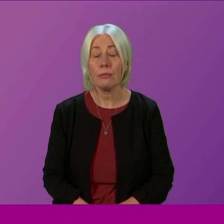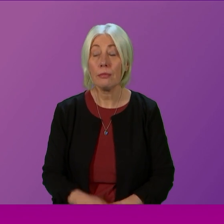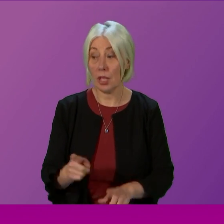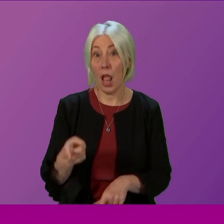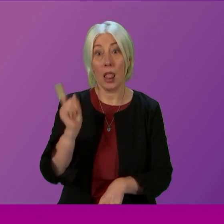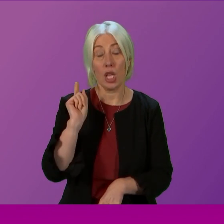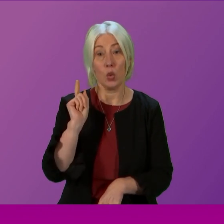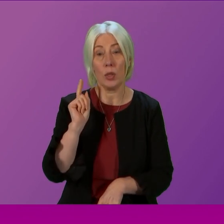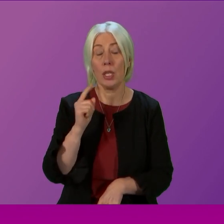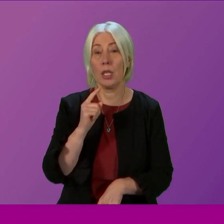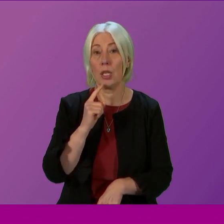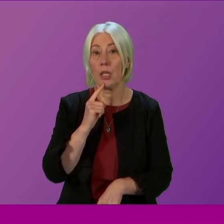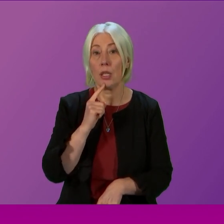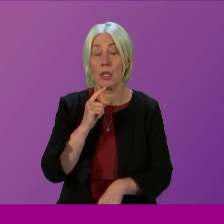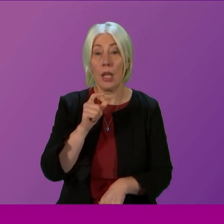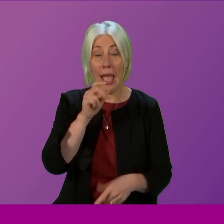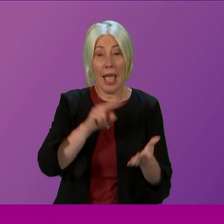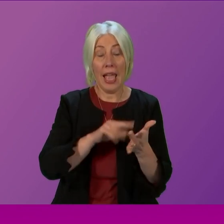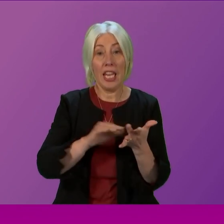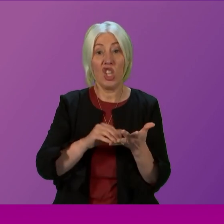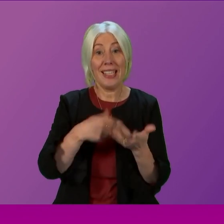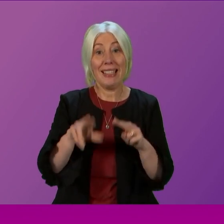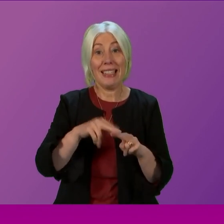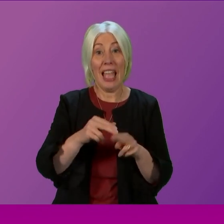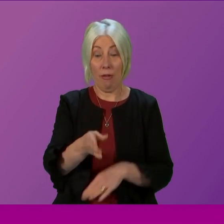Last week, we heard directly from front-line national health service staff, who said that